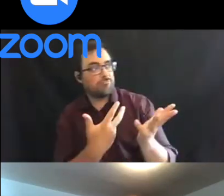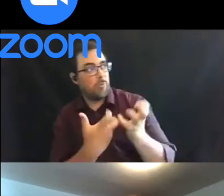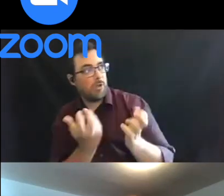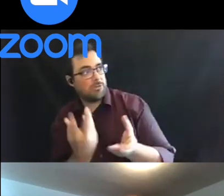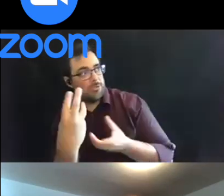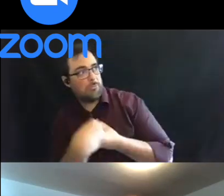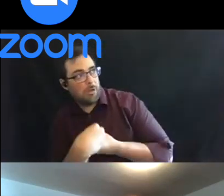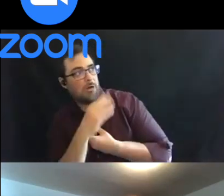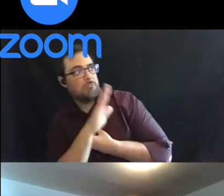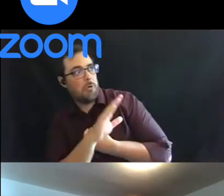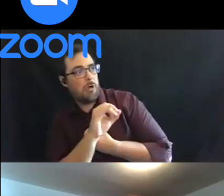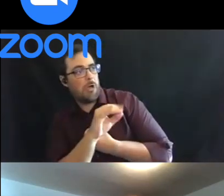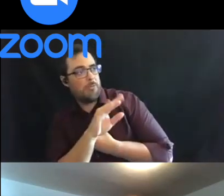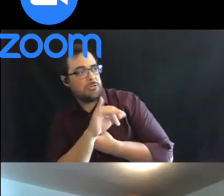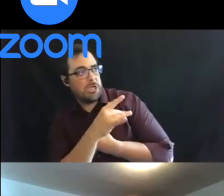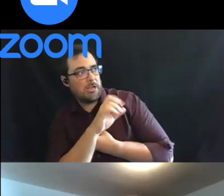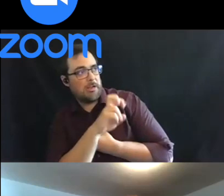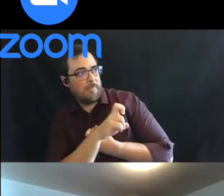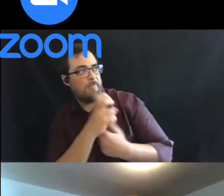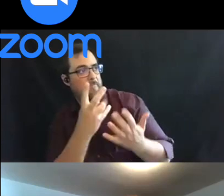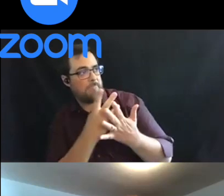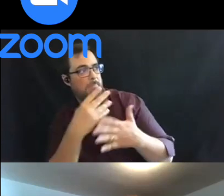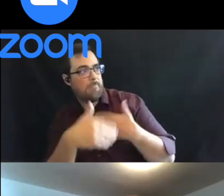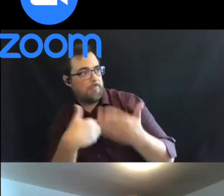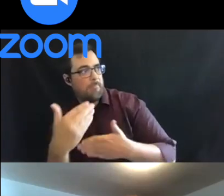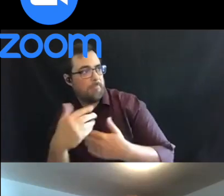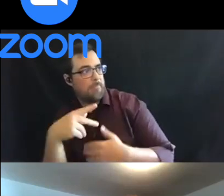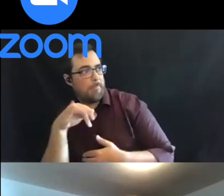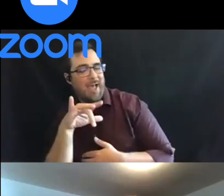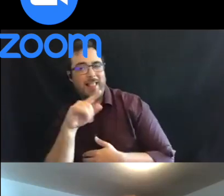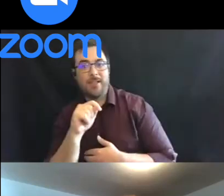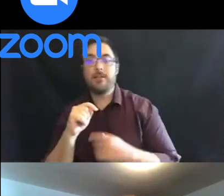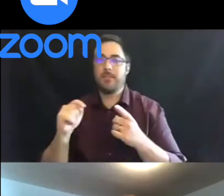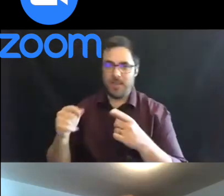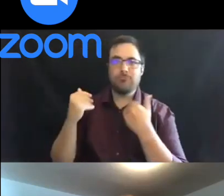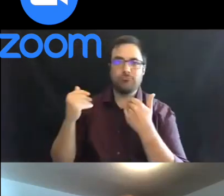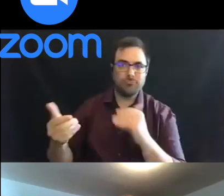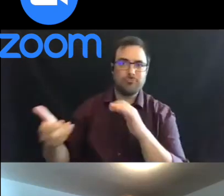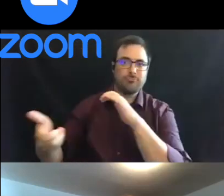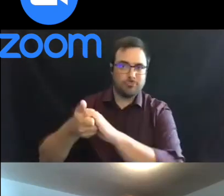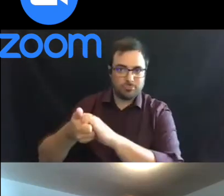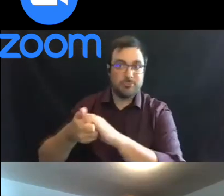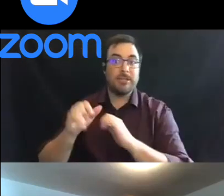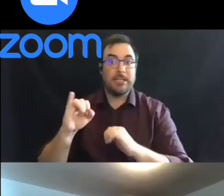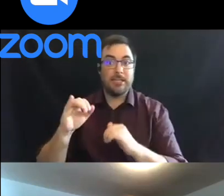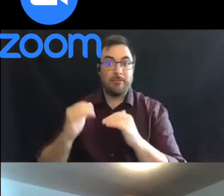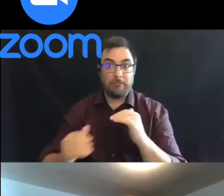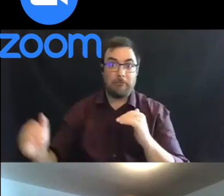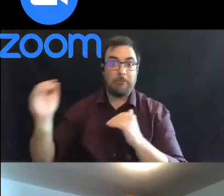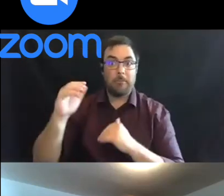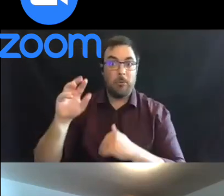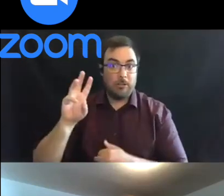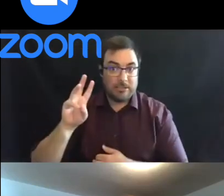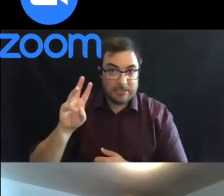objective hearing screening pilot. If we have more than six programs who identify as wanting